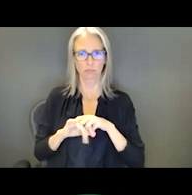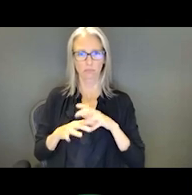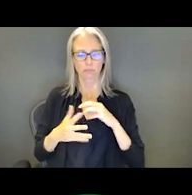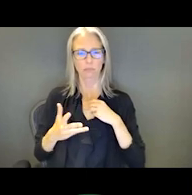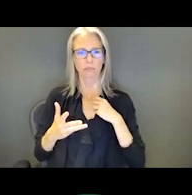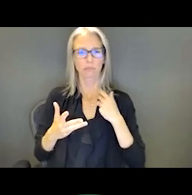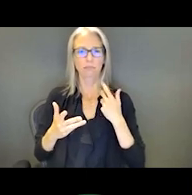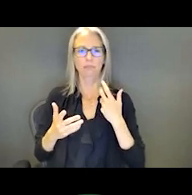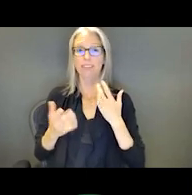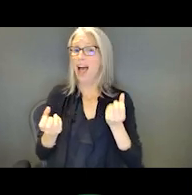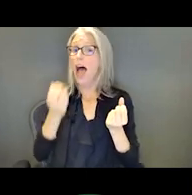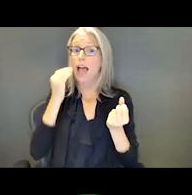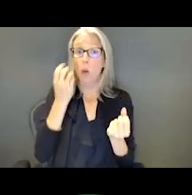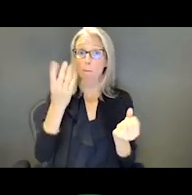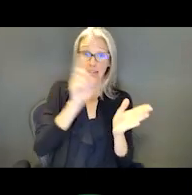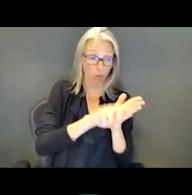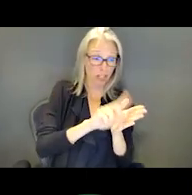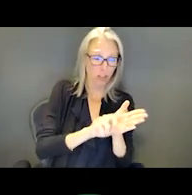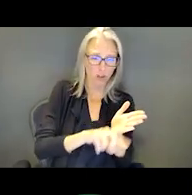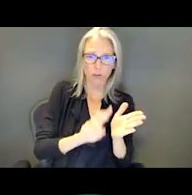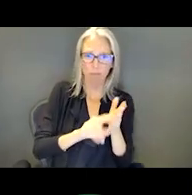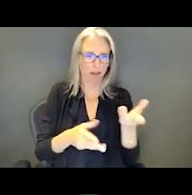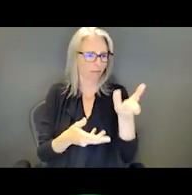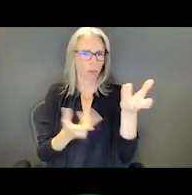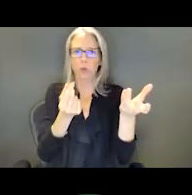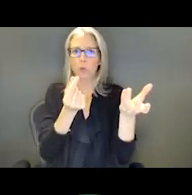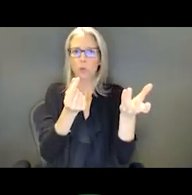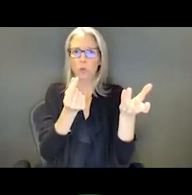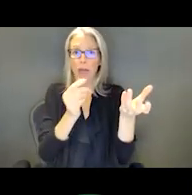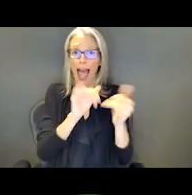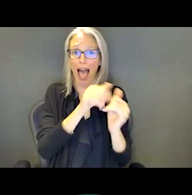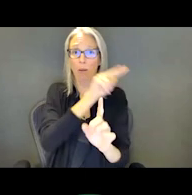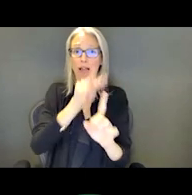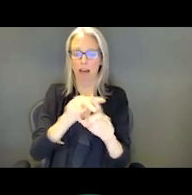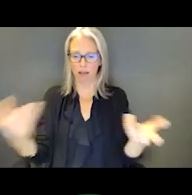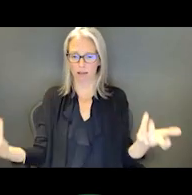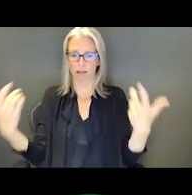And what do you see the next steps? For your research and where do you see it going next?